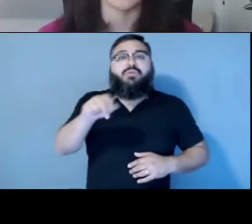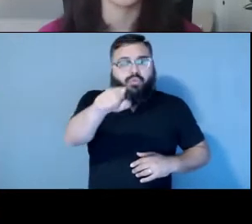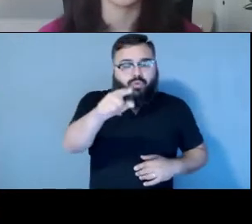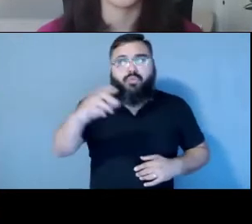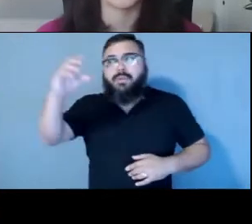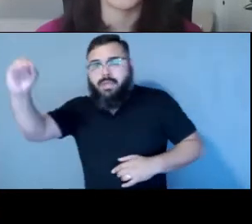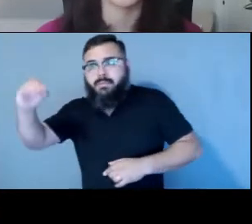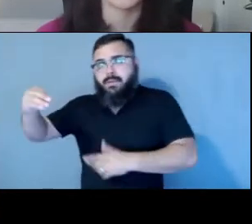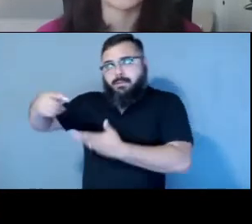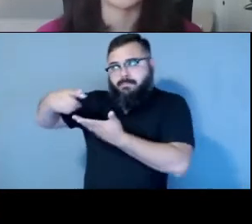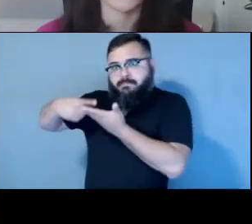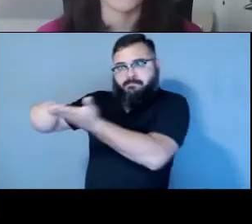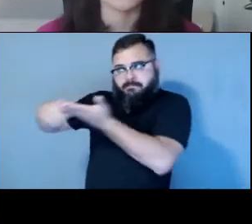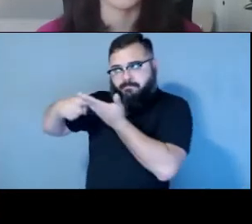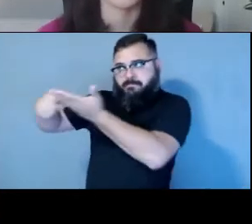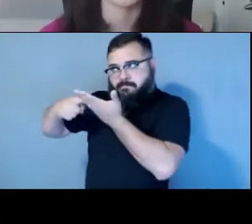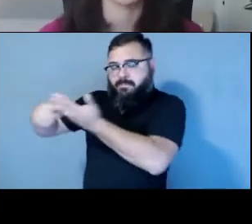of engaging with you on the reasonable accommodations?